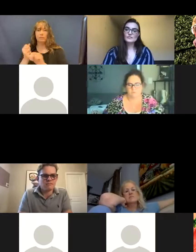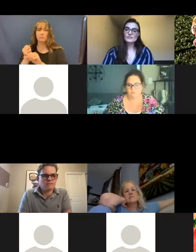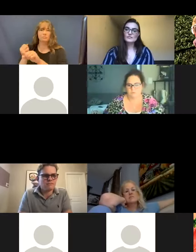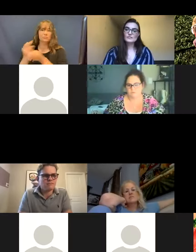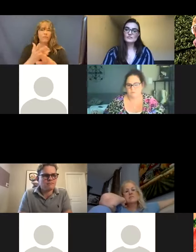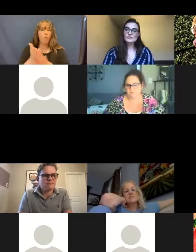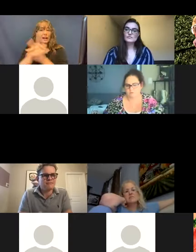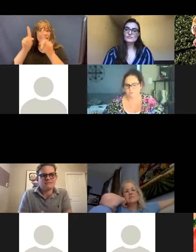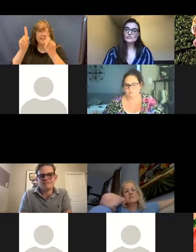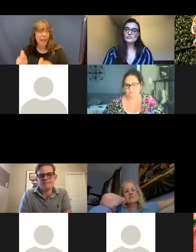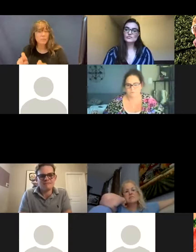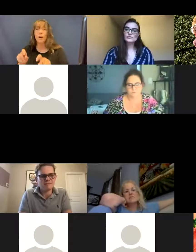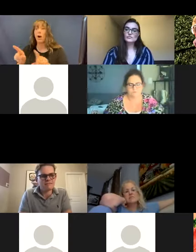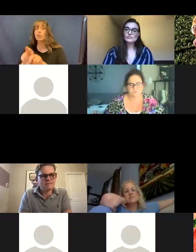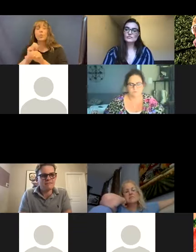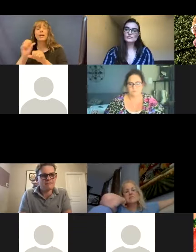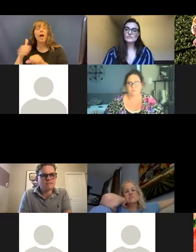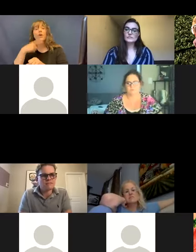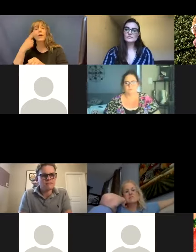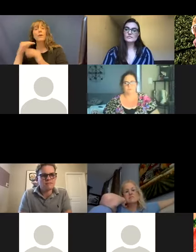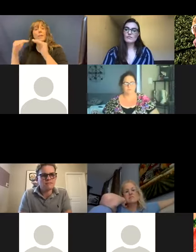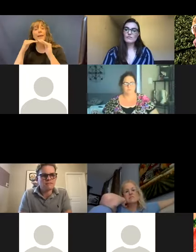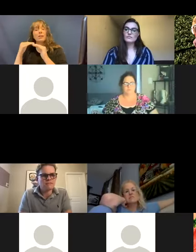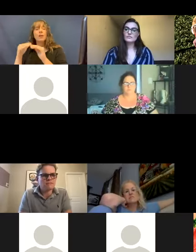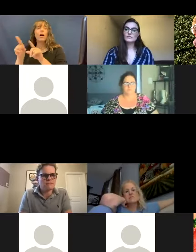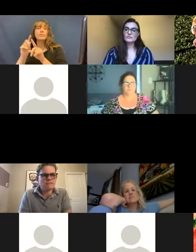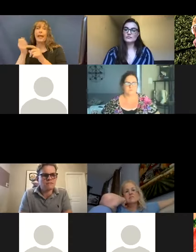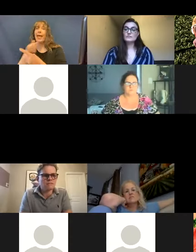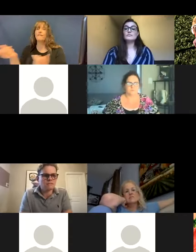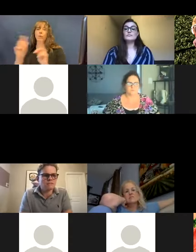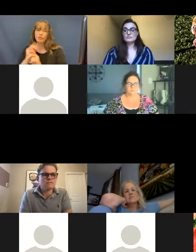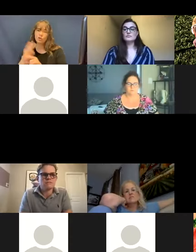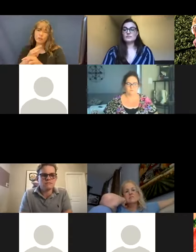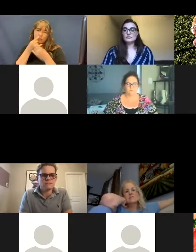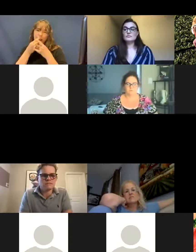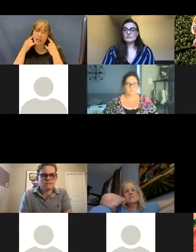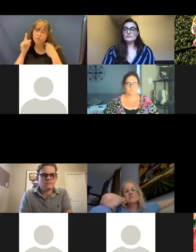hearing peers especially with everyone wearing non transparent masks nowadays?